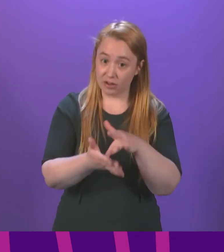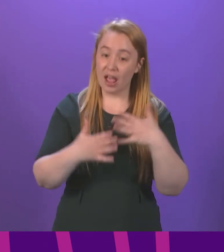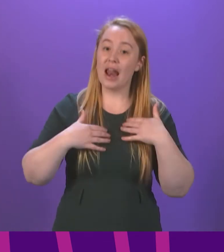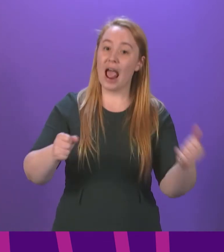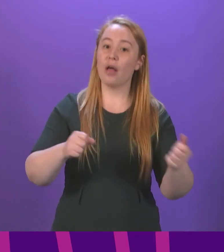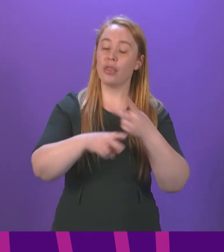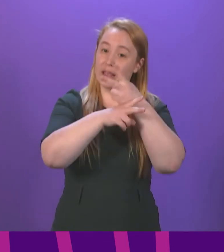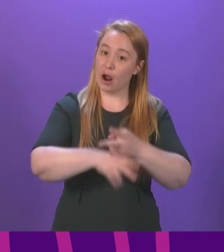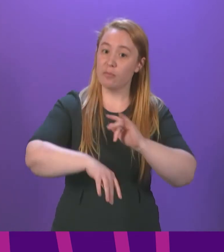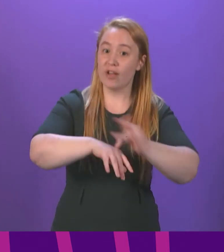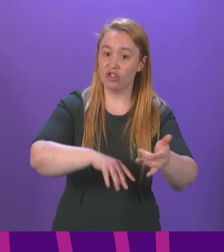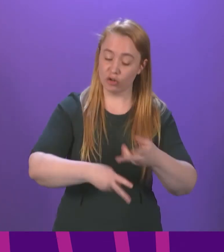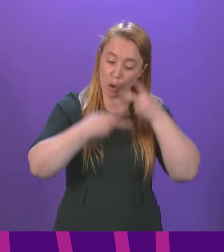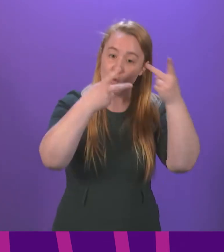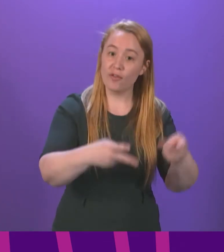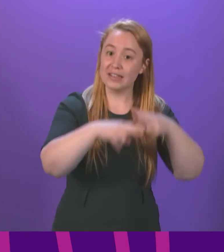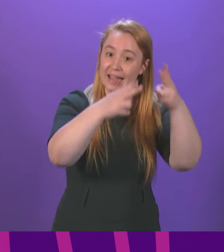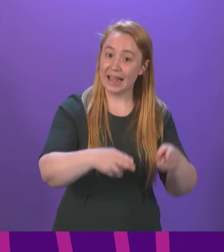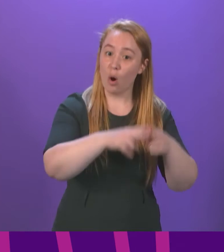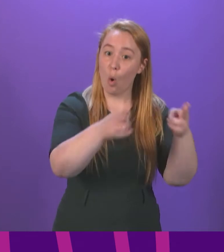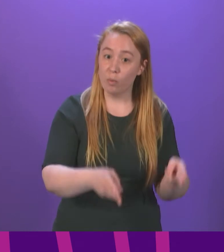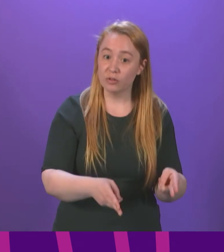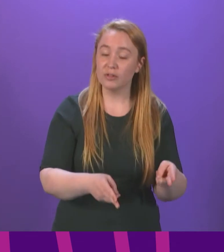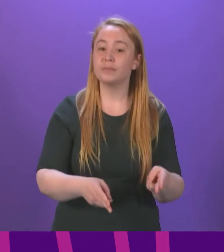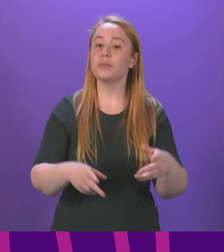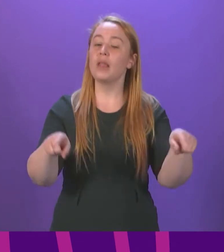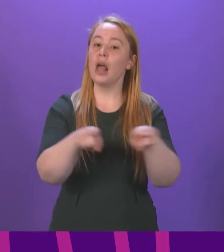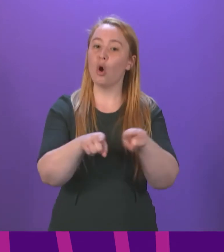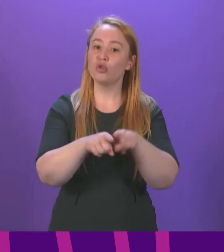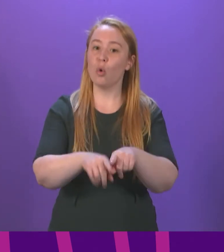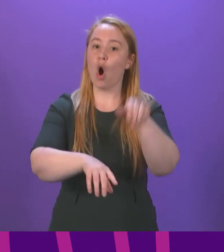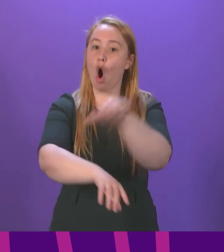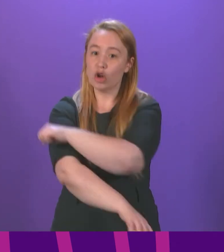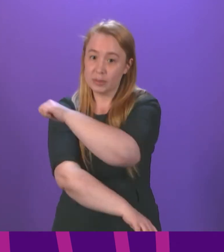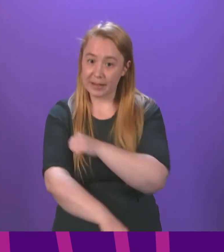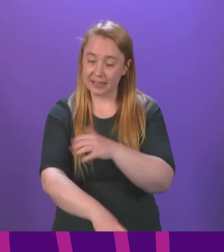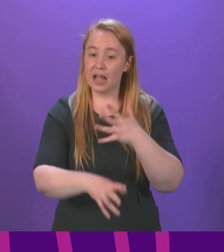who visit care homes and staff working in hospices are now offered twice-weekly testing.